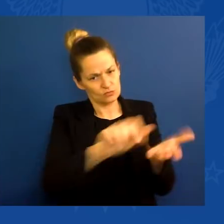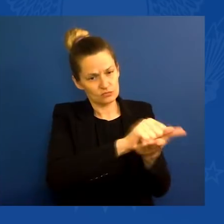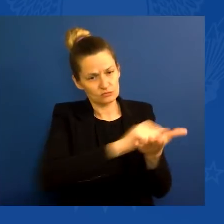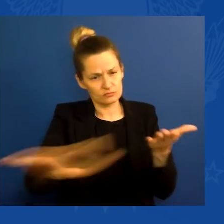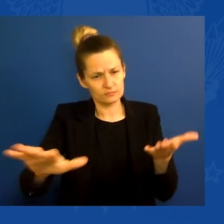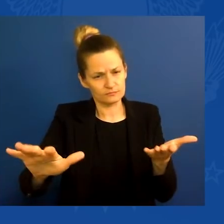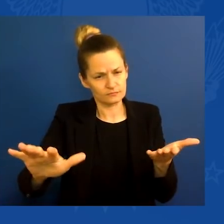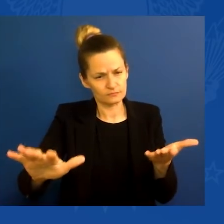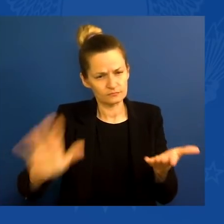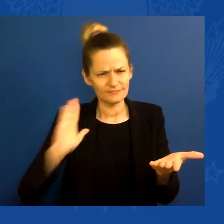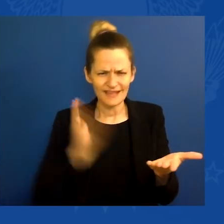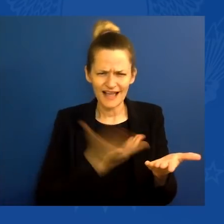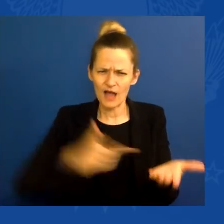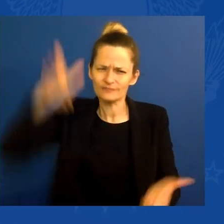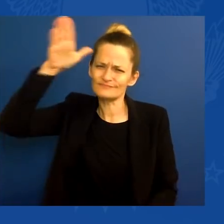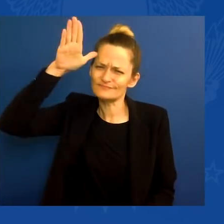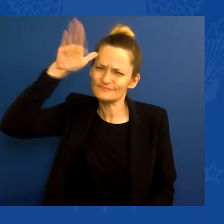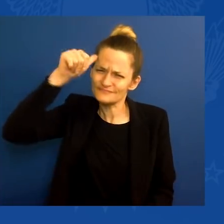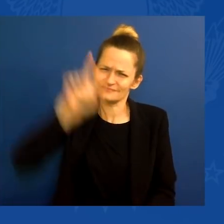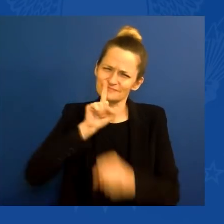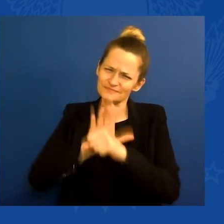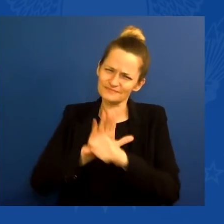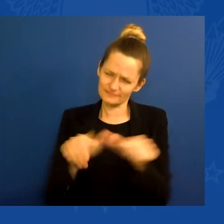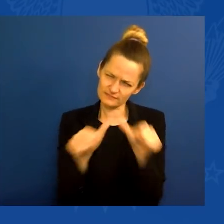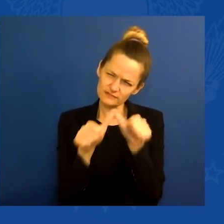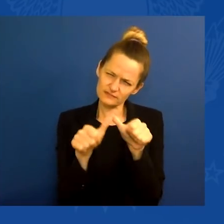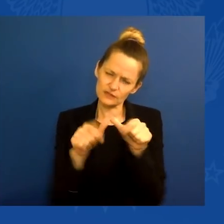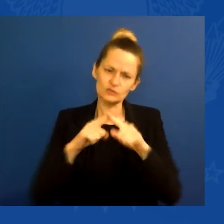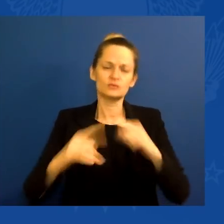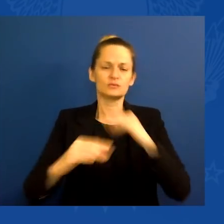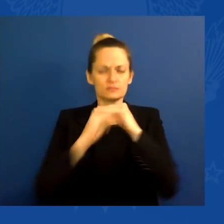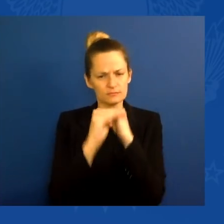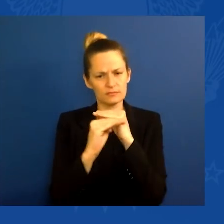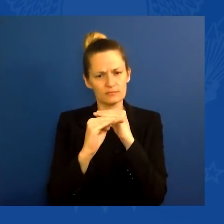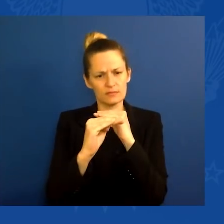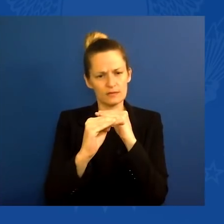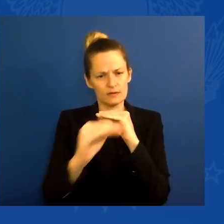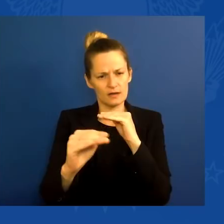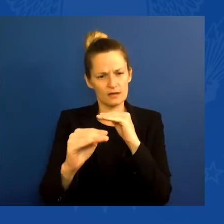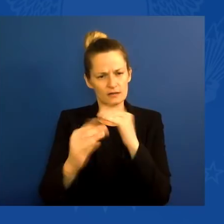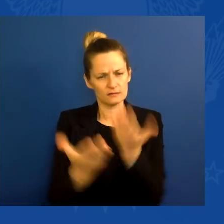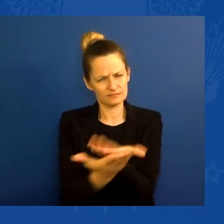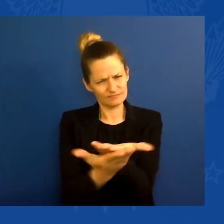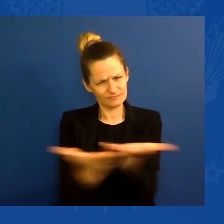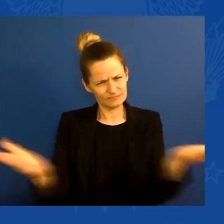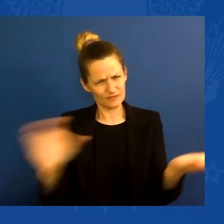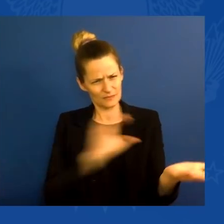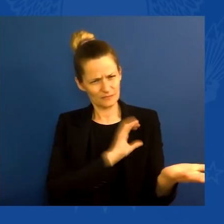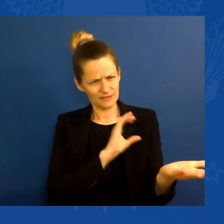No one understands this more than the people sitting in front of me -- moms, dads, children, family members --